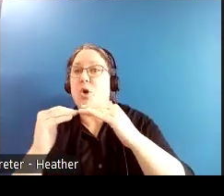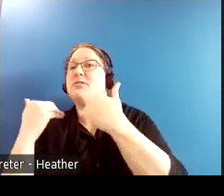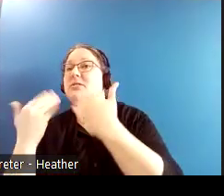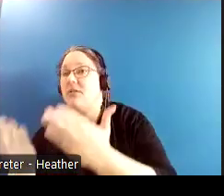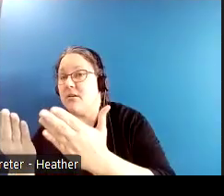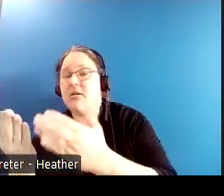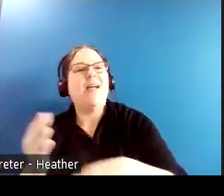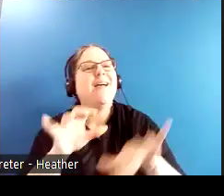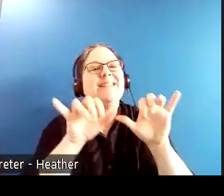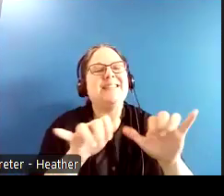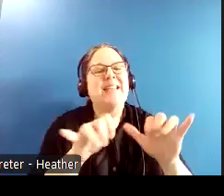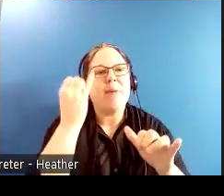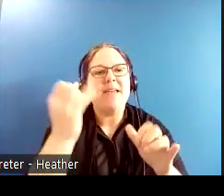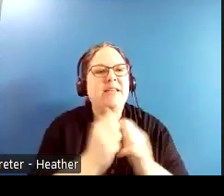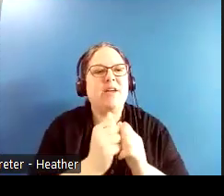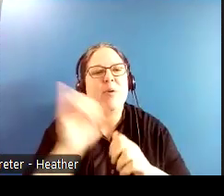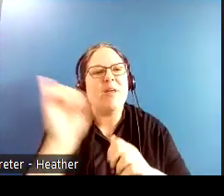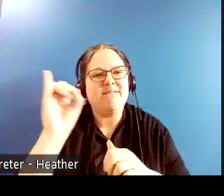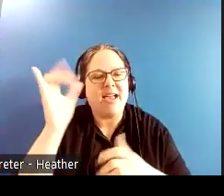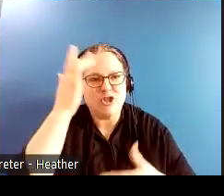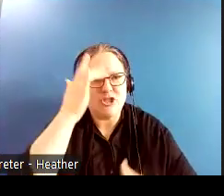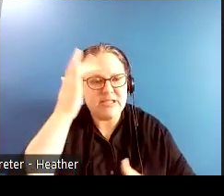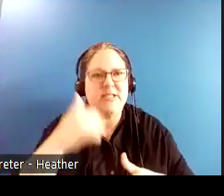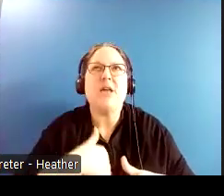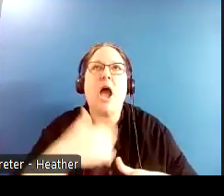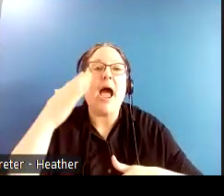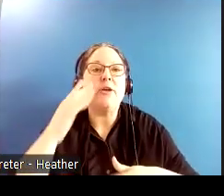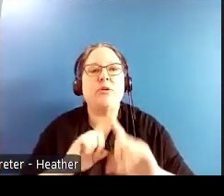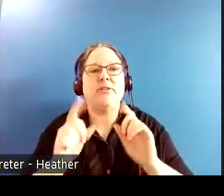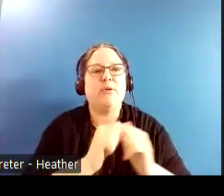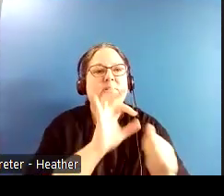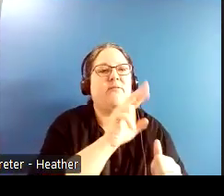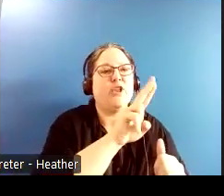that we have in infectious disease I know the difference between the flu and strep not because